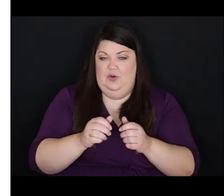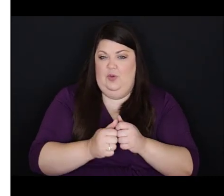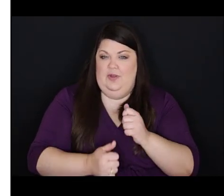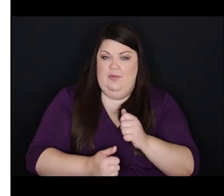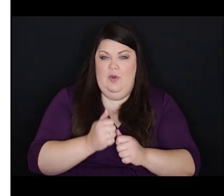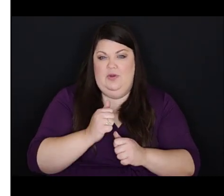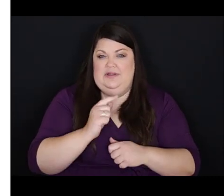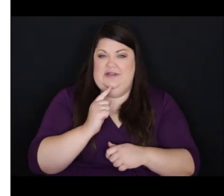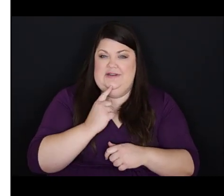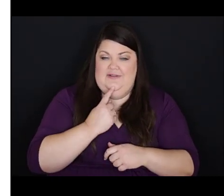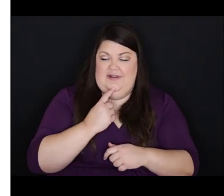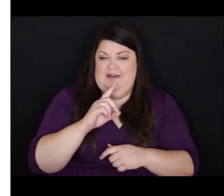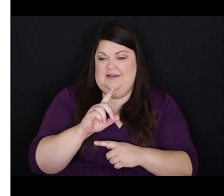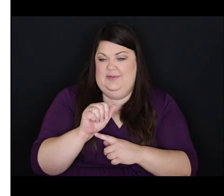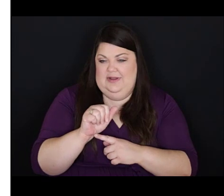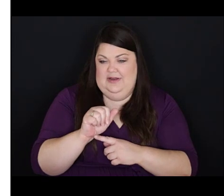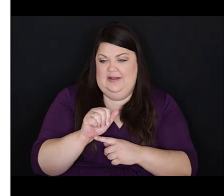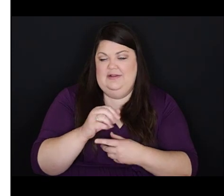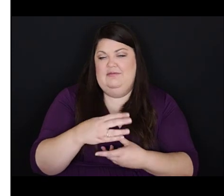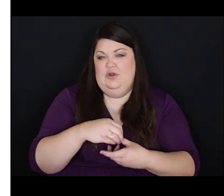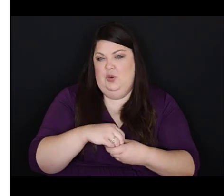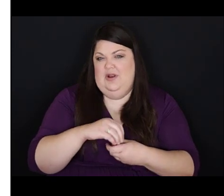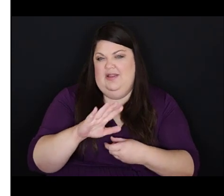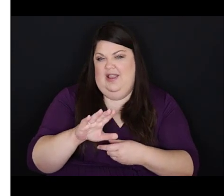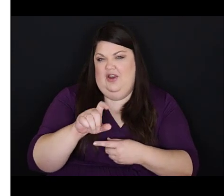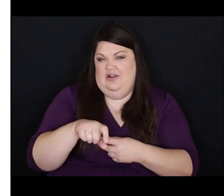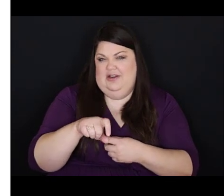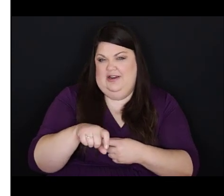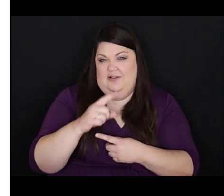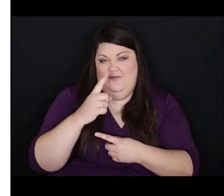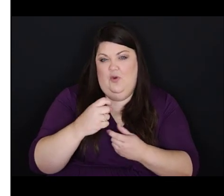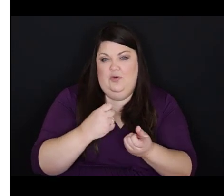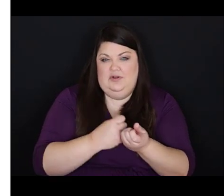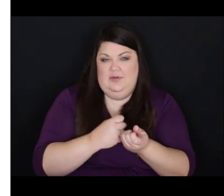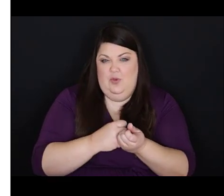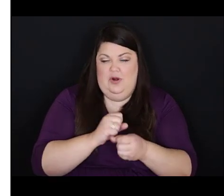significant disabilities, including their need for supported employment services;